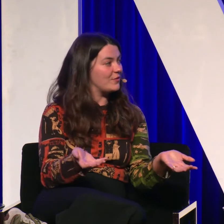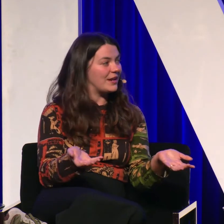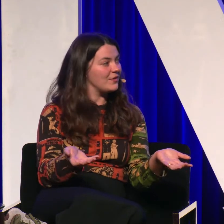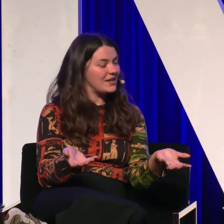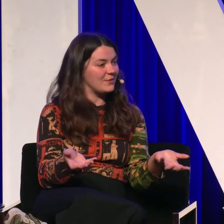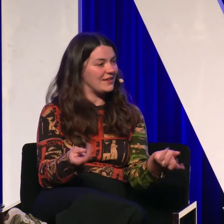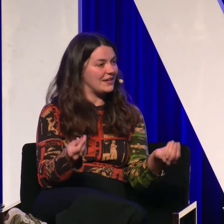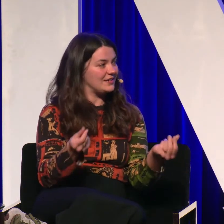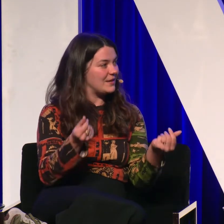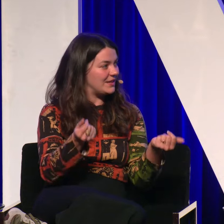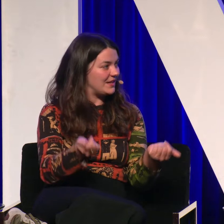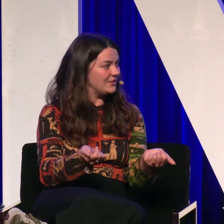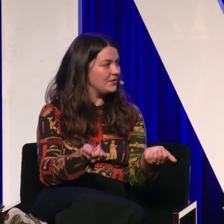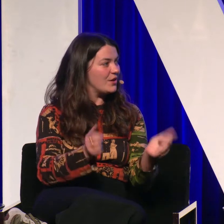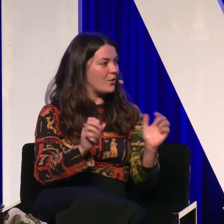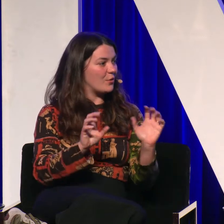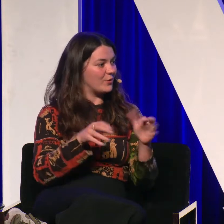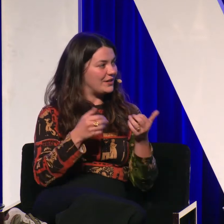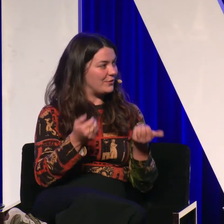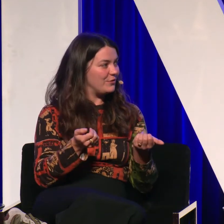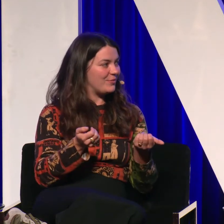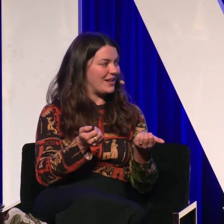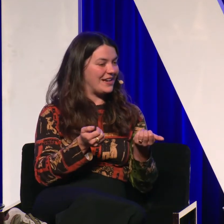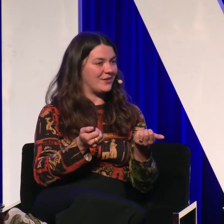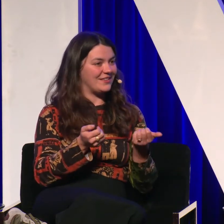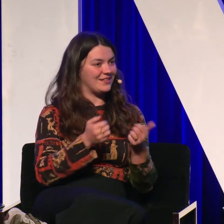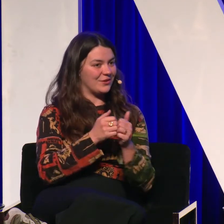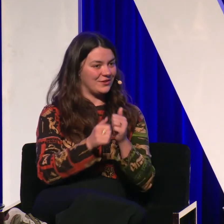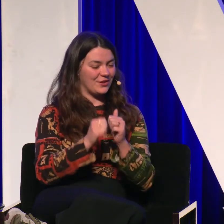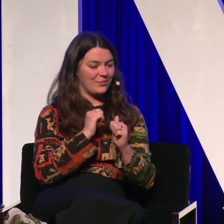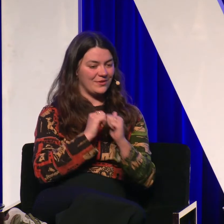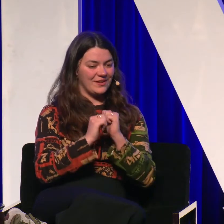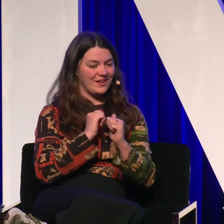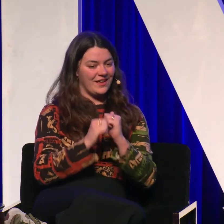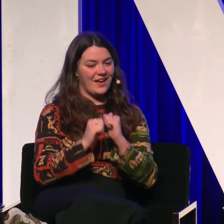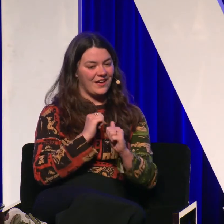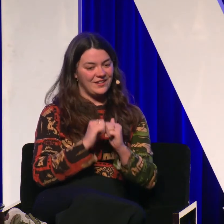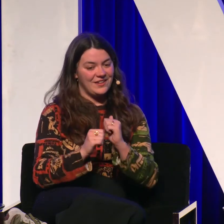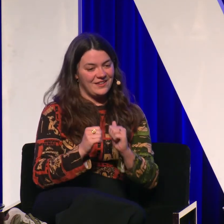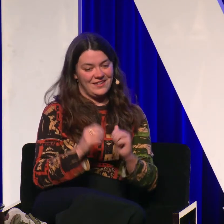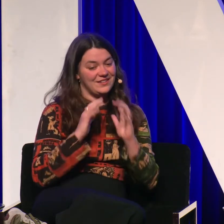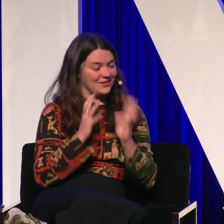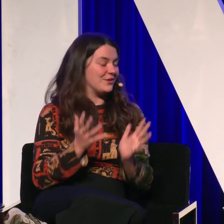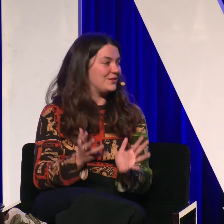But I don't think anyone's had any time to heal or recoup. And now it's this nonstop. It's just nonstop.